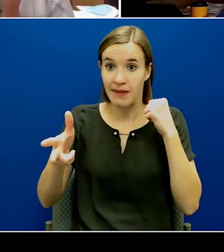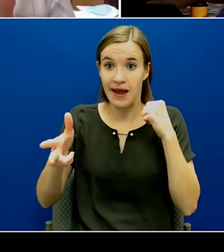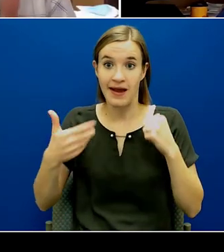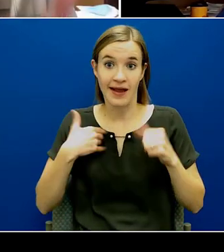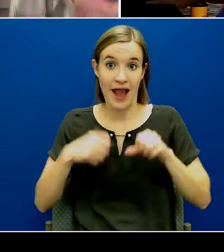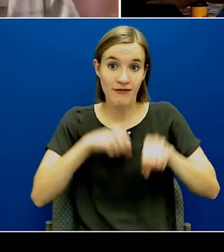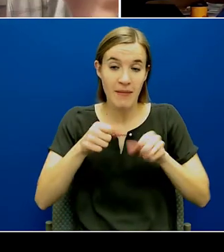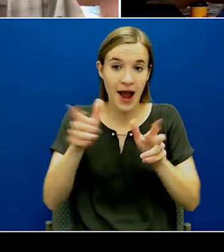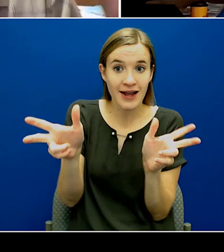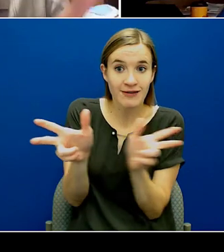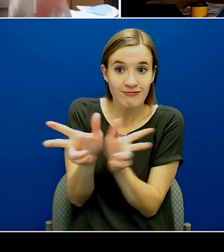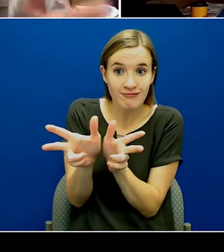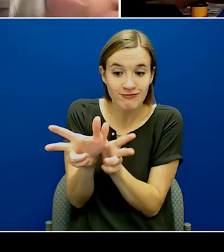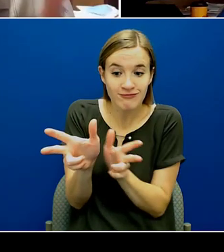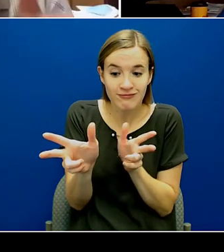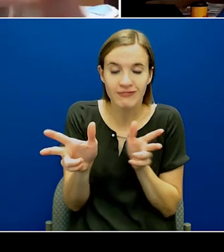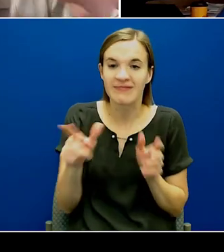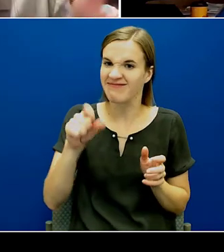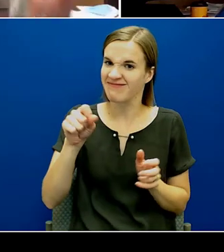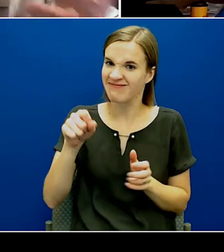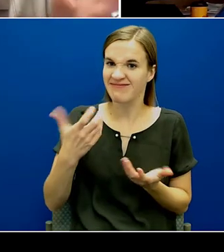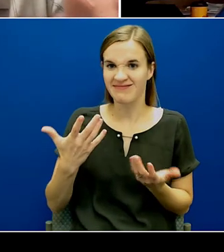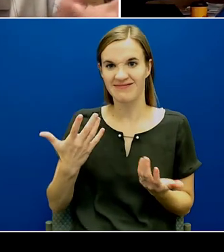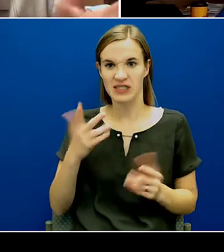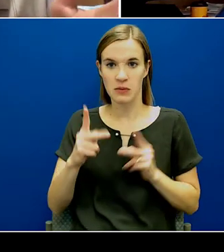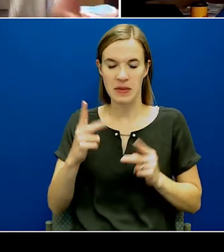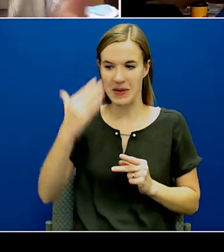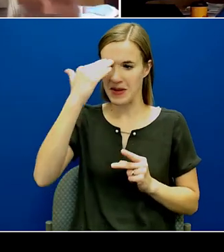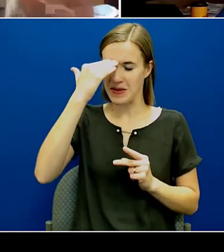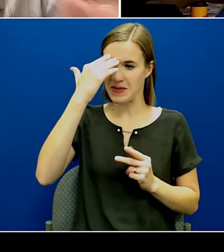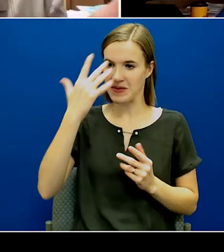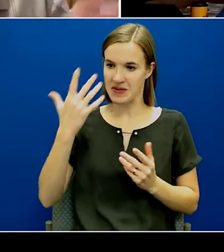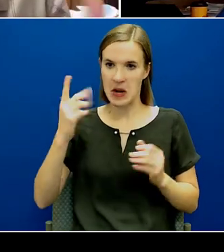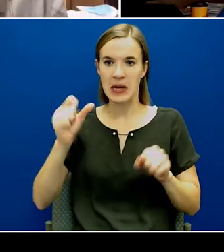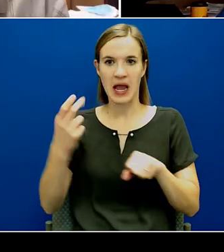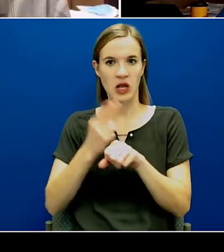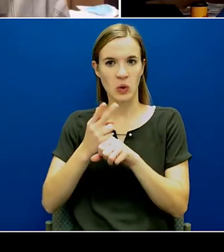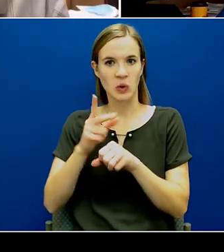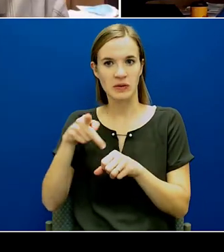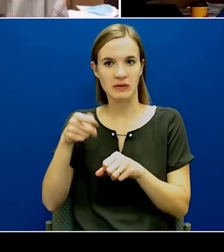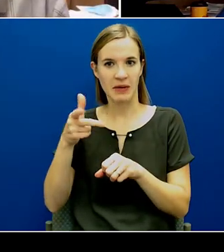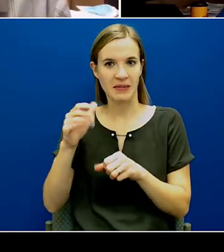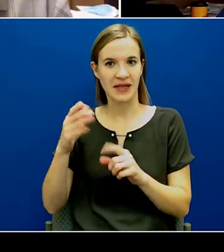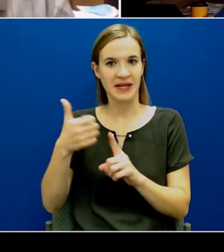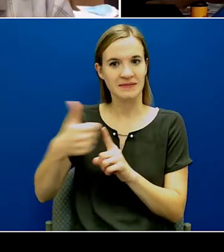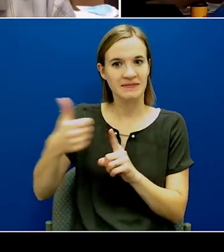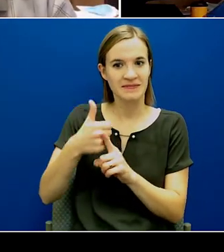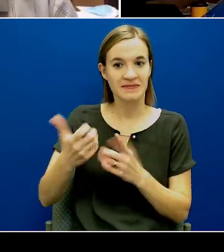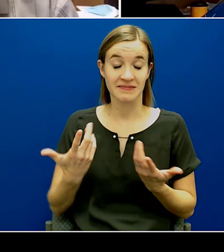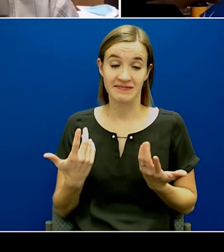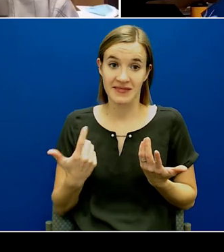being able to be integrated into a larger kind of network that's, you know, accessible to everybody.